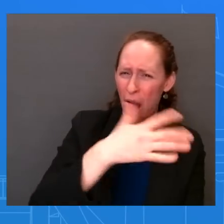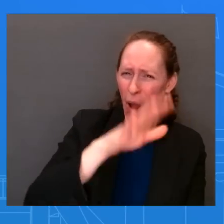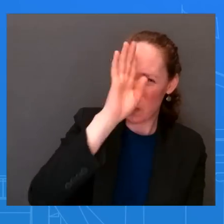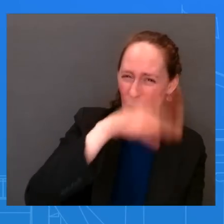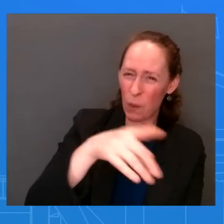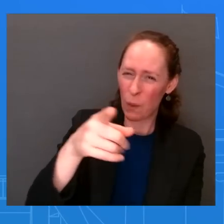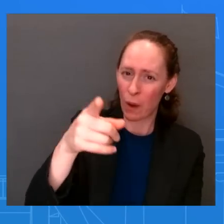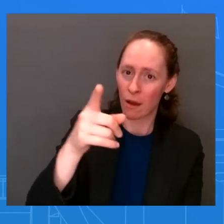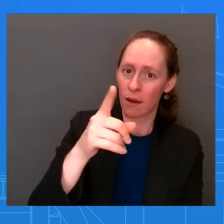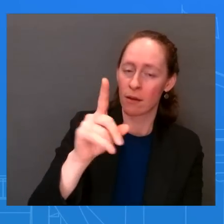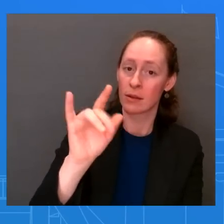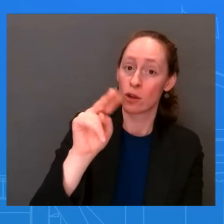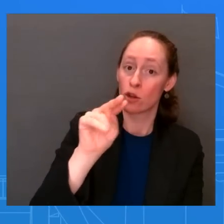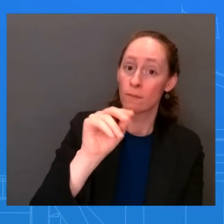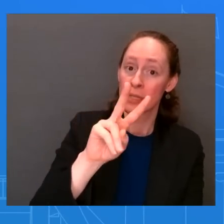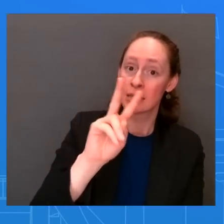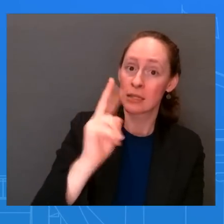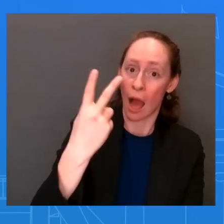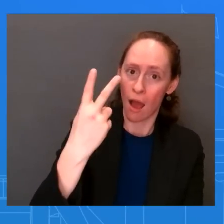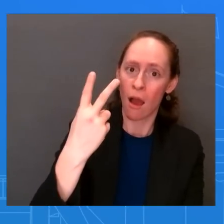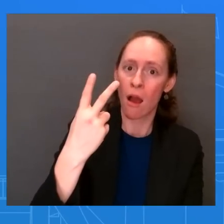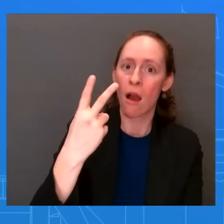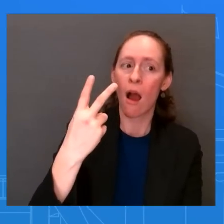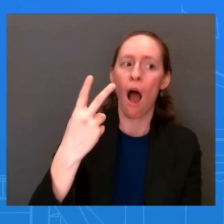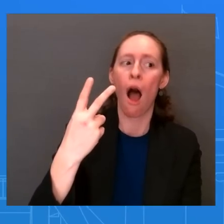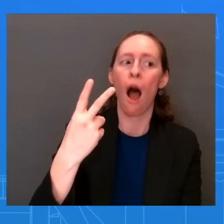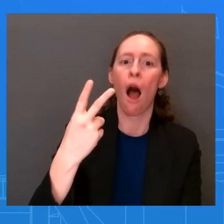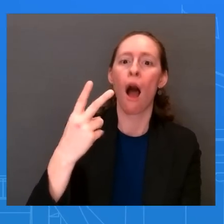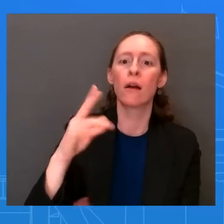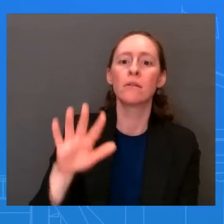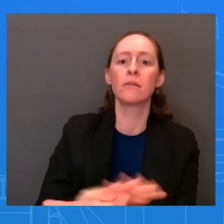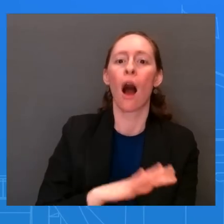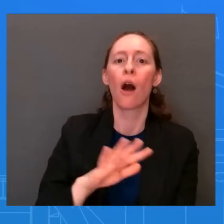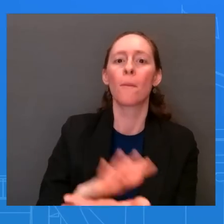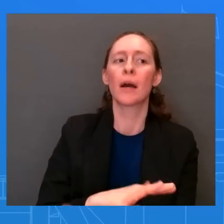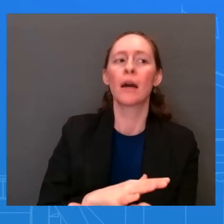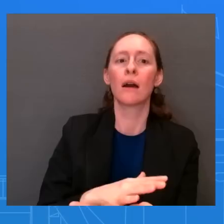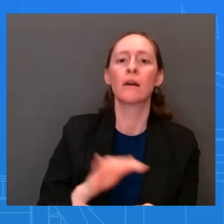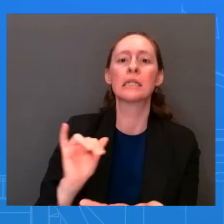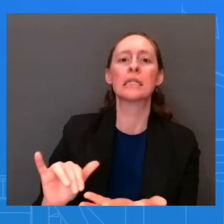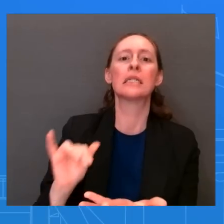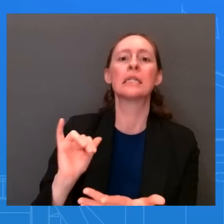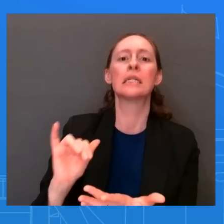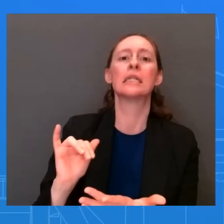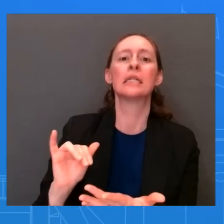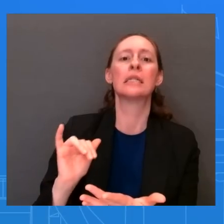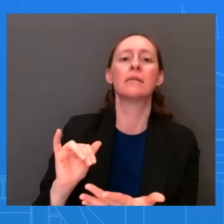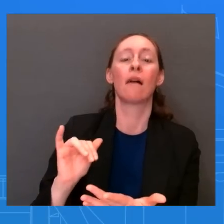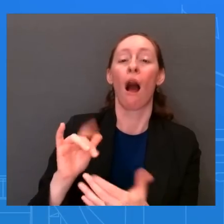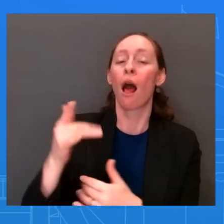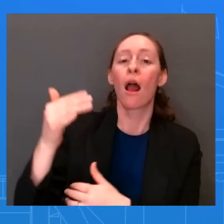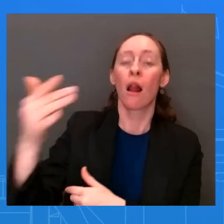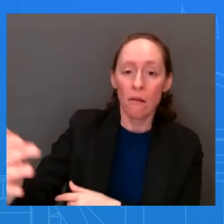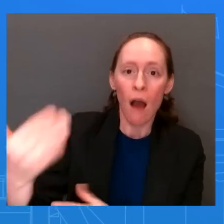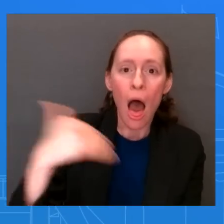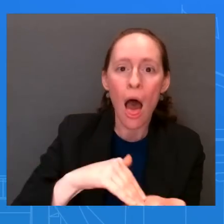We knew the second discovery was made on December 20th. So there's a risk of incompletion. But will you concede that it's the White House